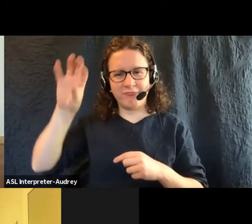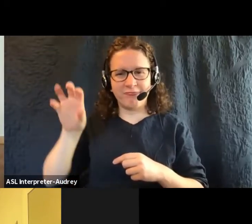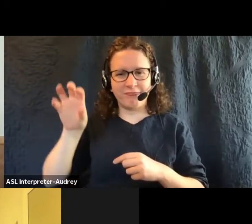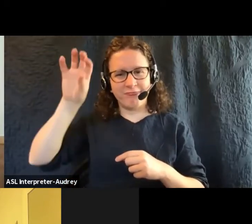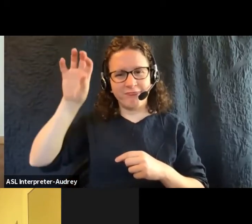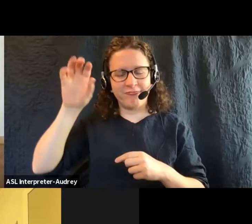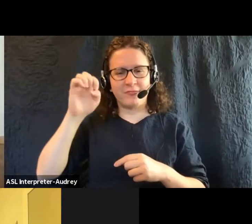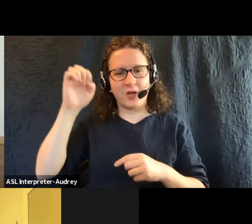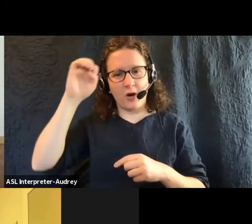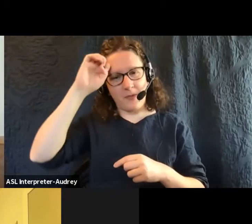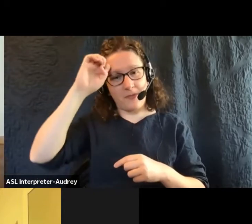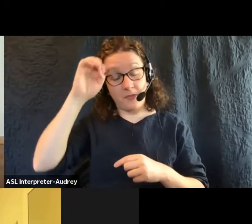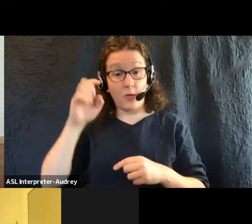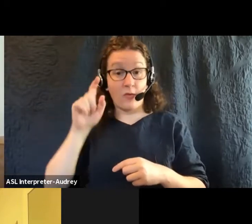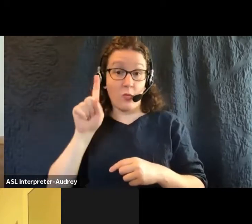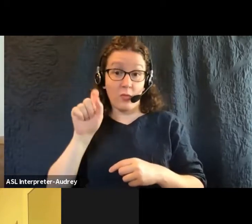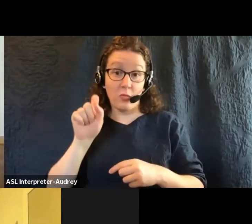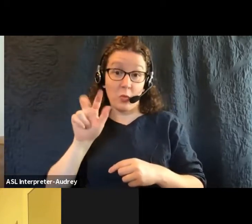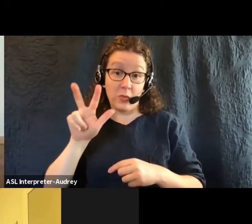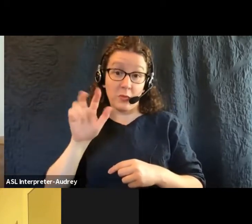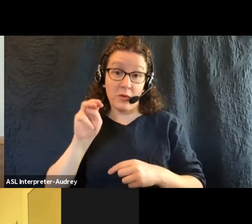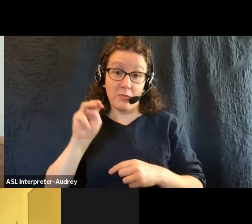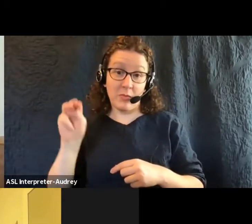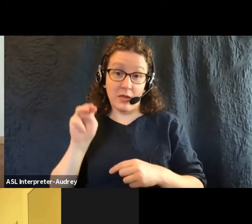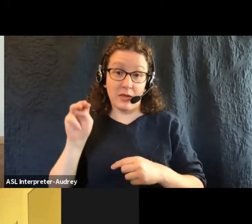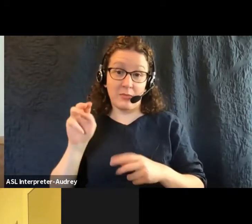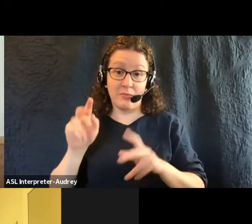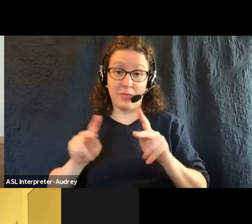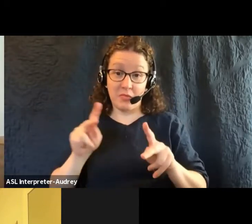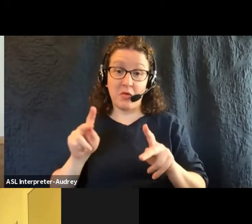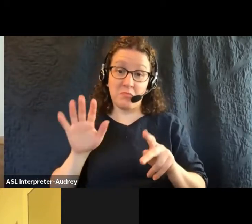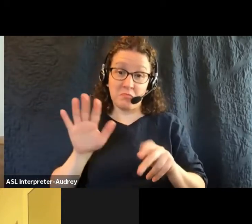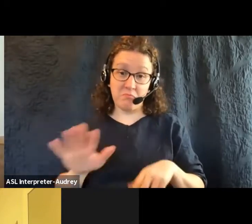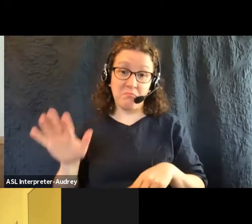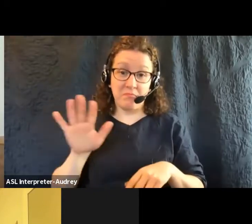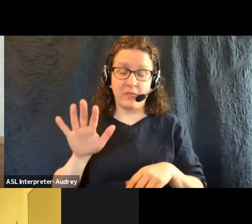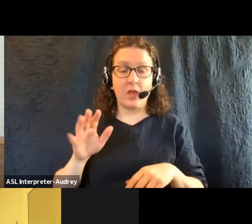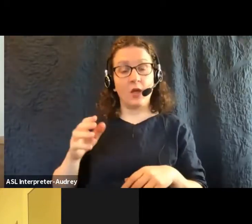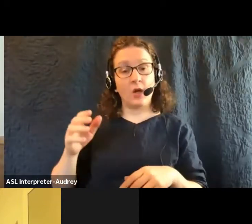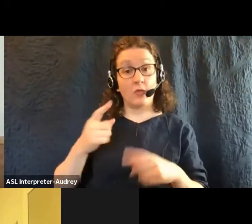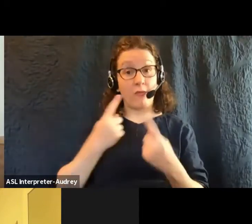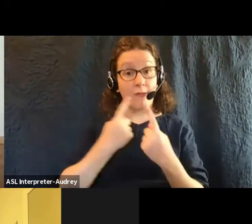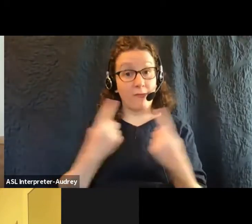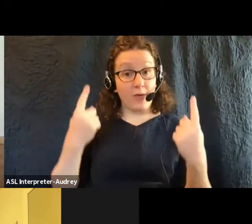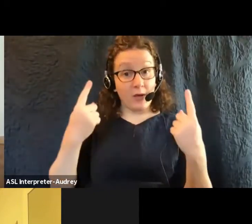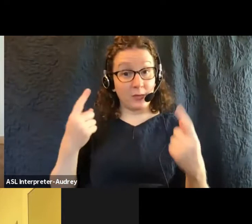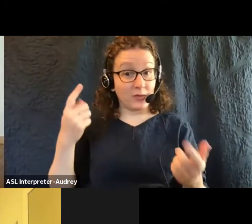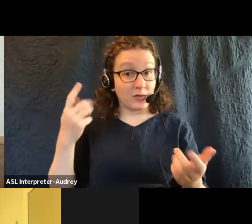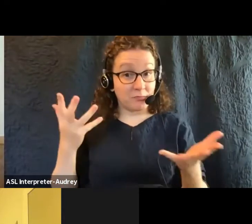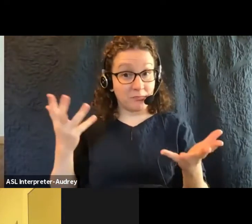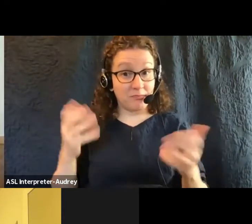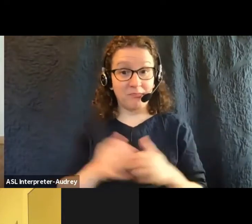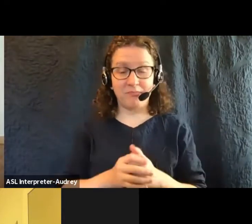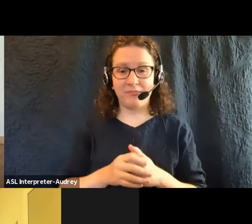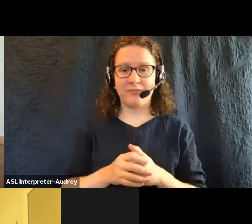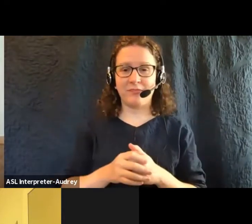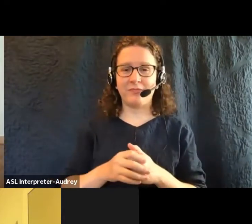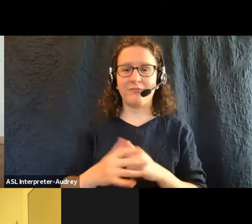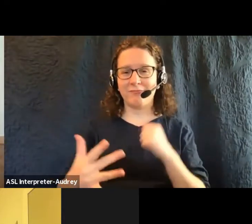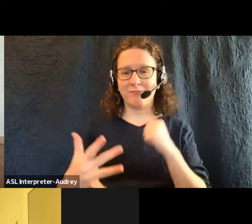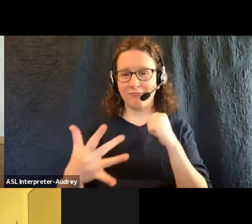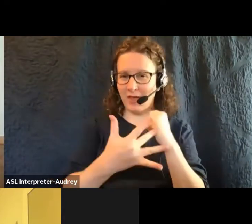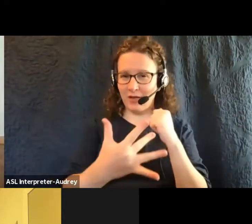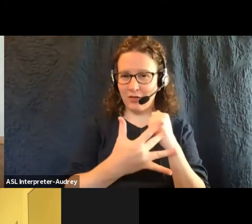million people and what we are really known for is our technology and electronics, so,